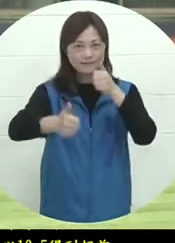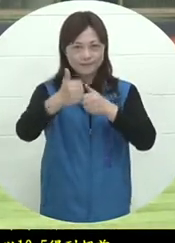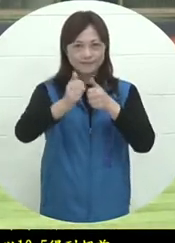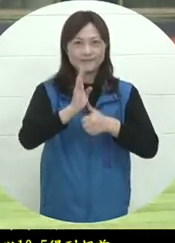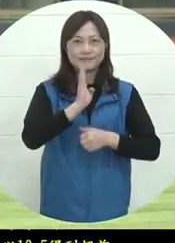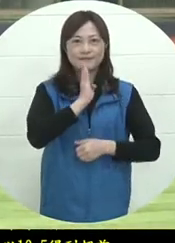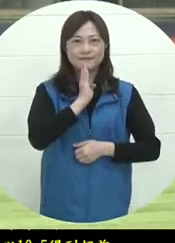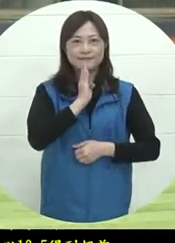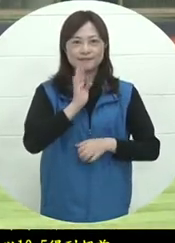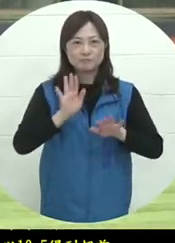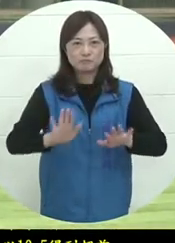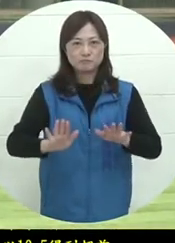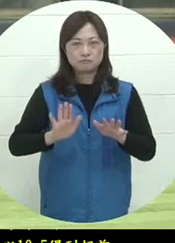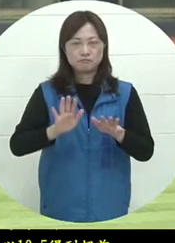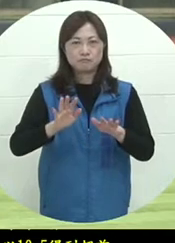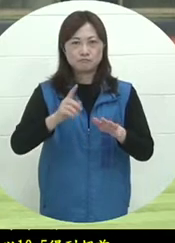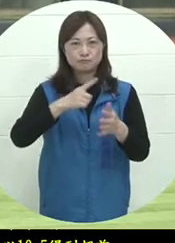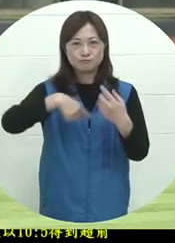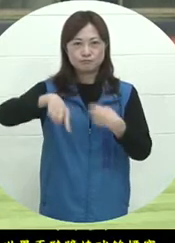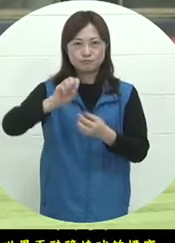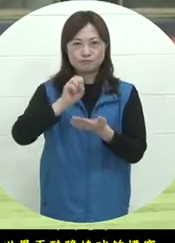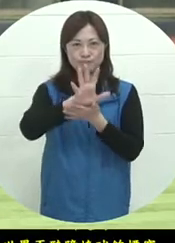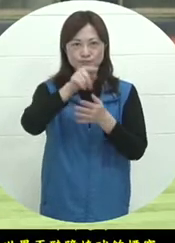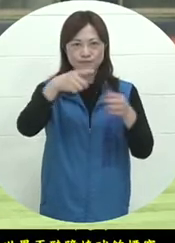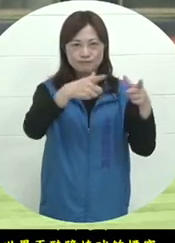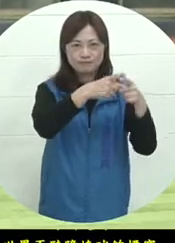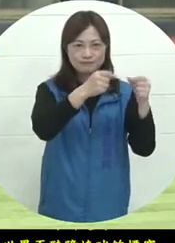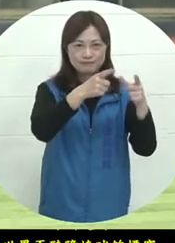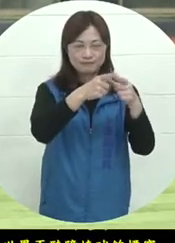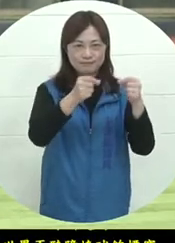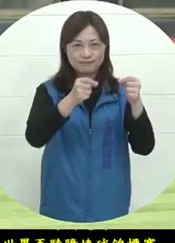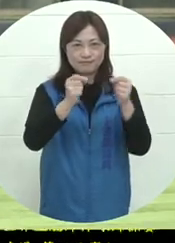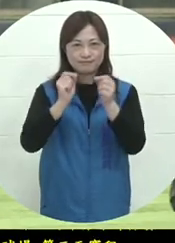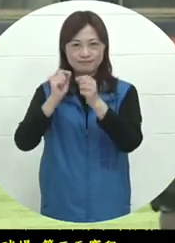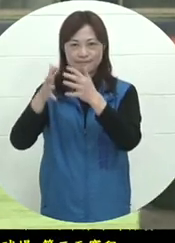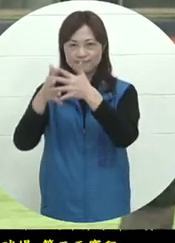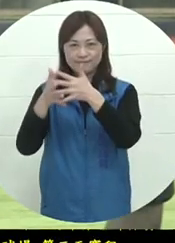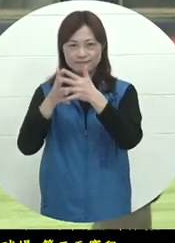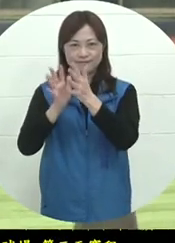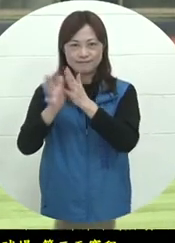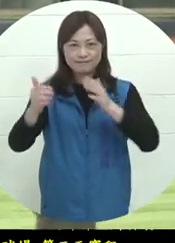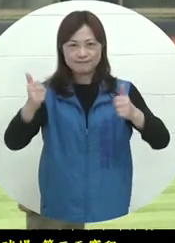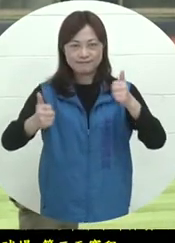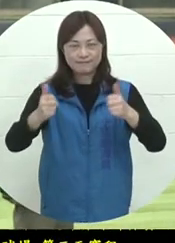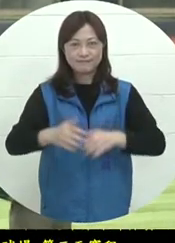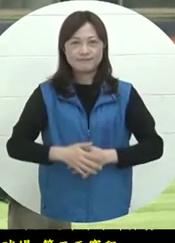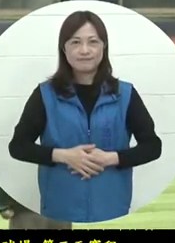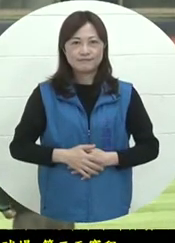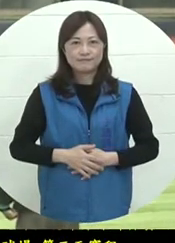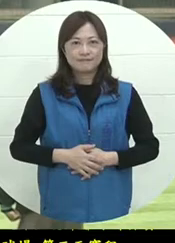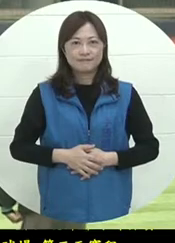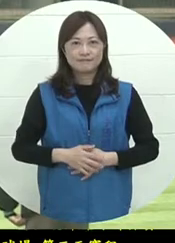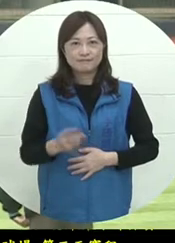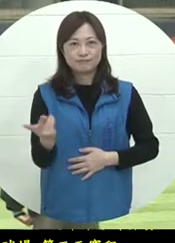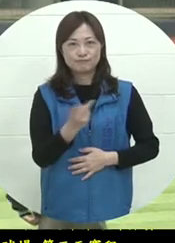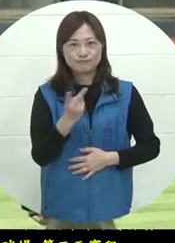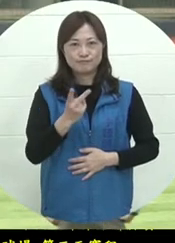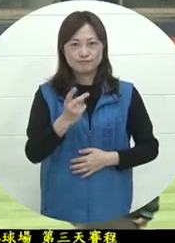I am the one who brought you the first broadcast game. It was the Japanese team playing against the American team. The two teams were in the early part of the game.